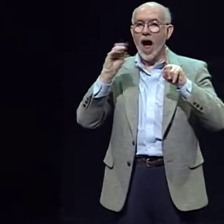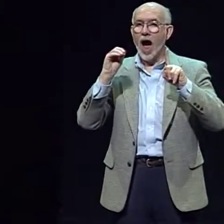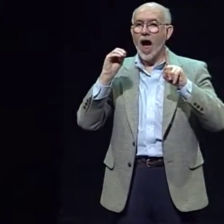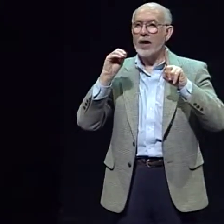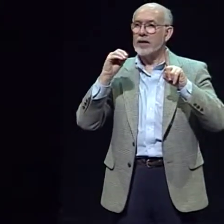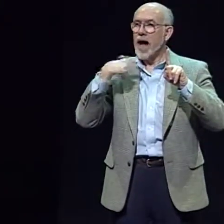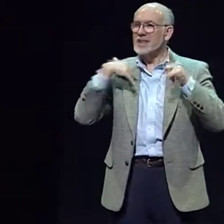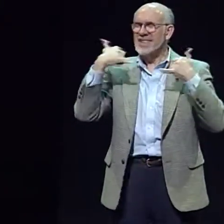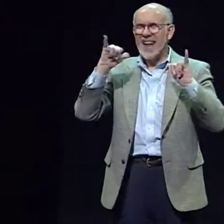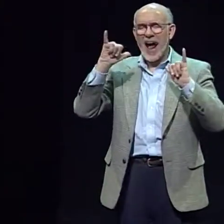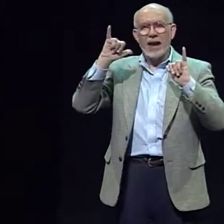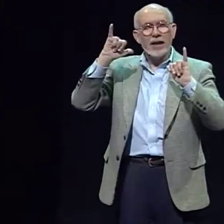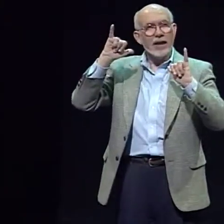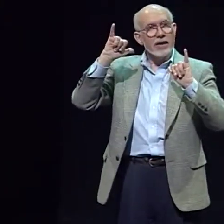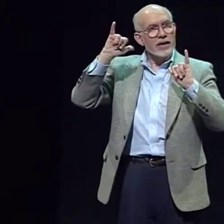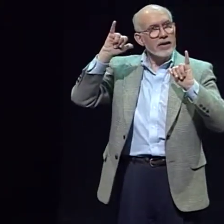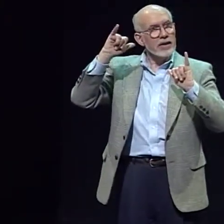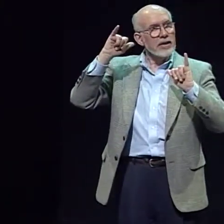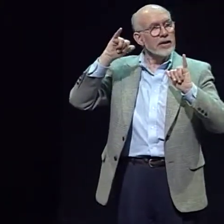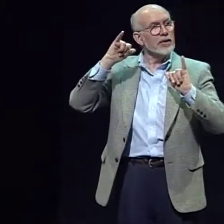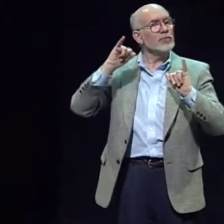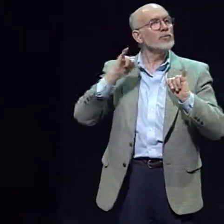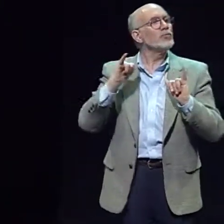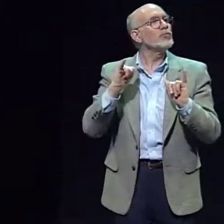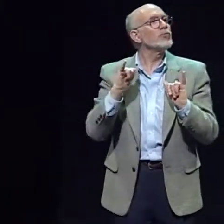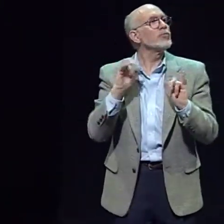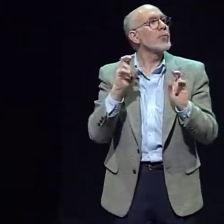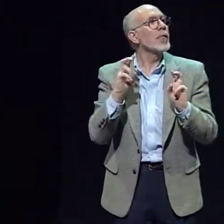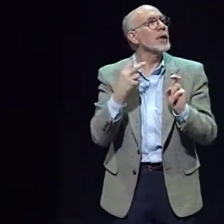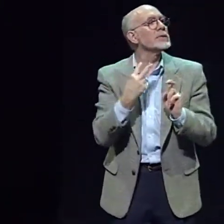AND I SIGNED IT IN A VERY SMALL SIGNING SPACE